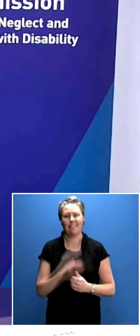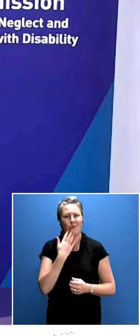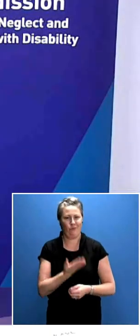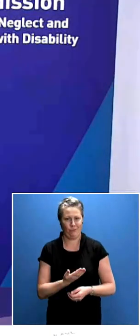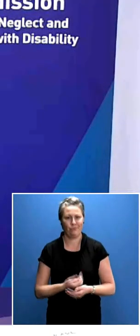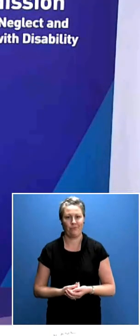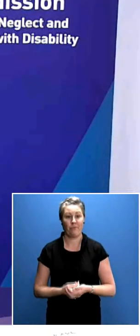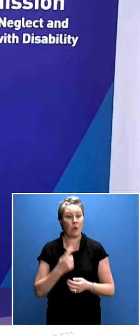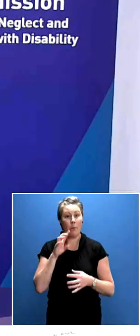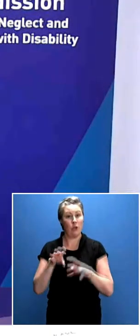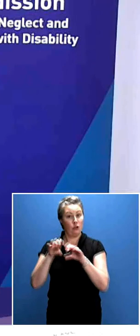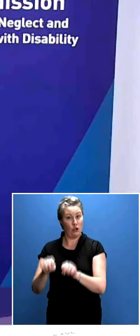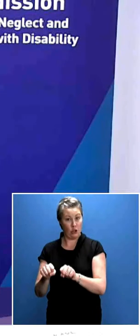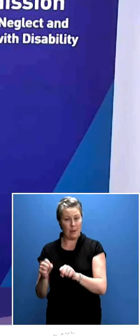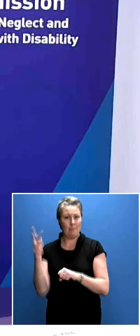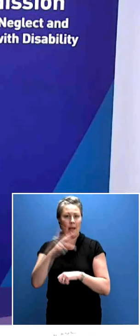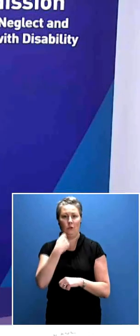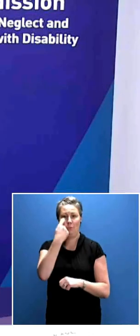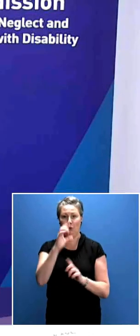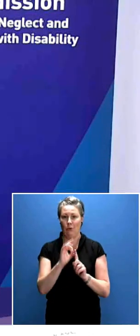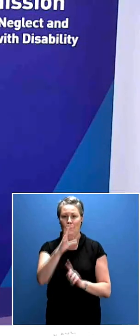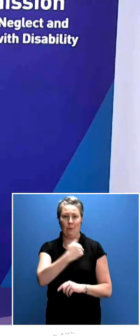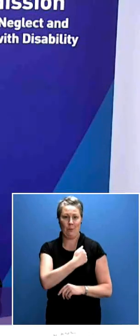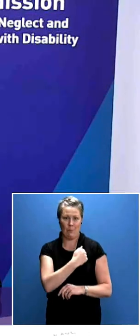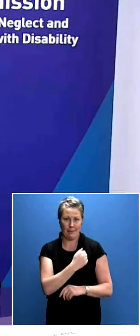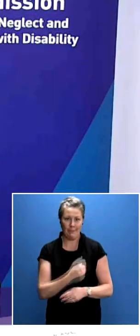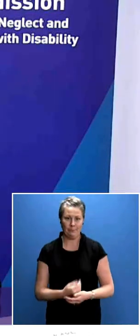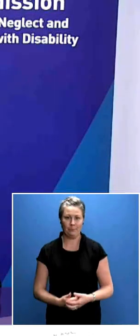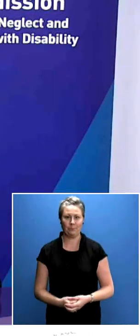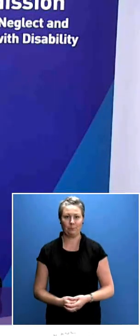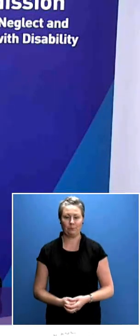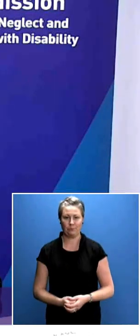We'll adjourn then until 10 am tomorrow, Australian Eastern Standard Time.